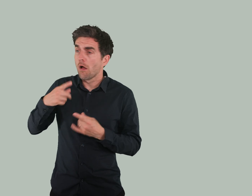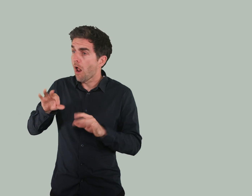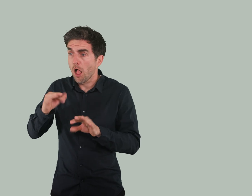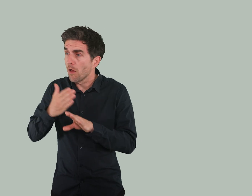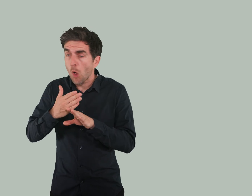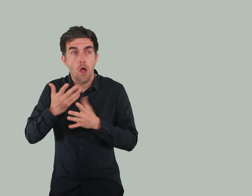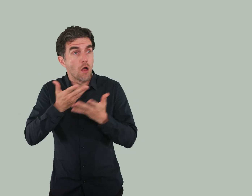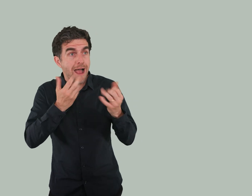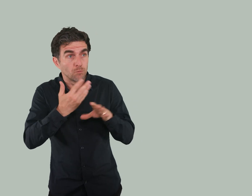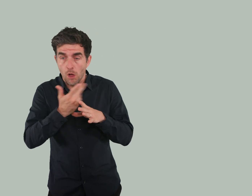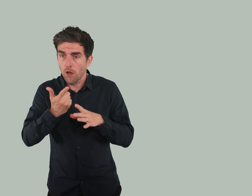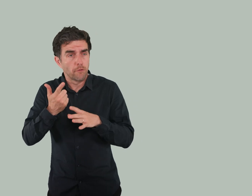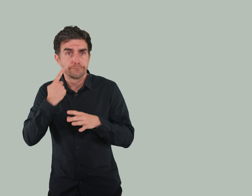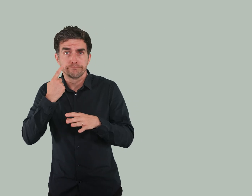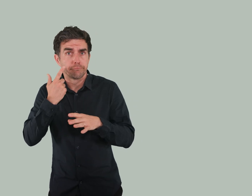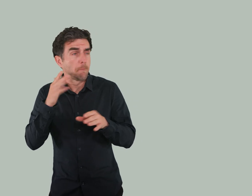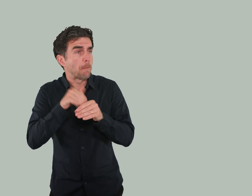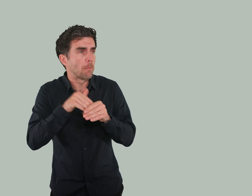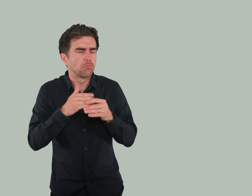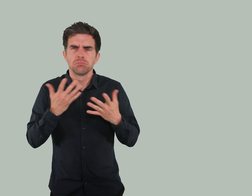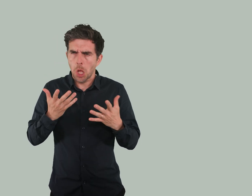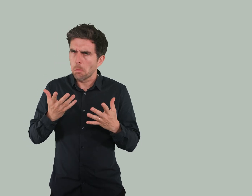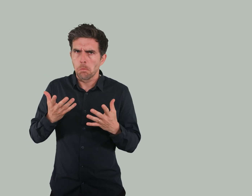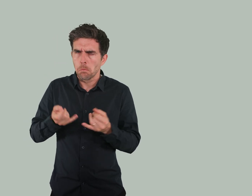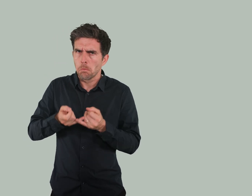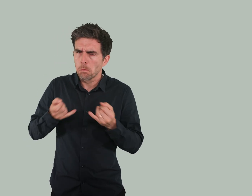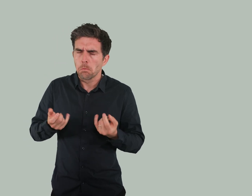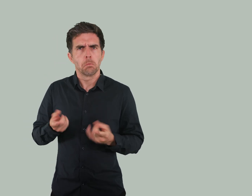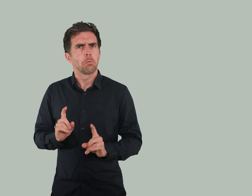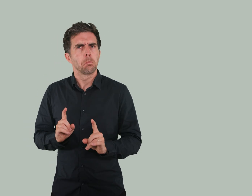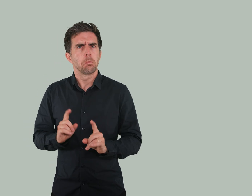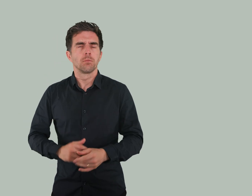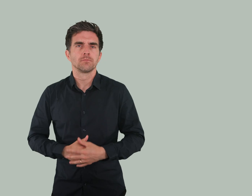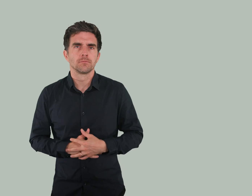at the rate they once did.